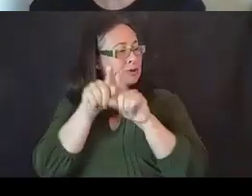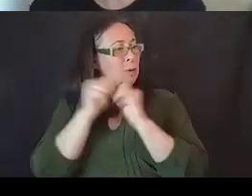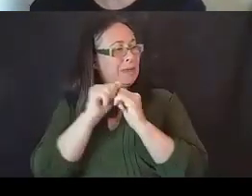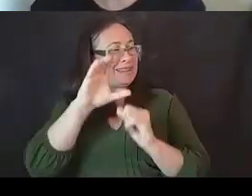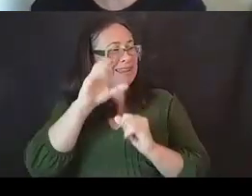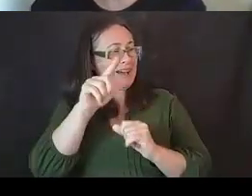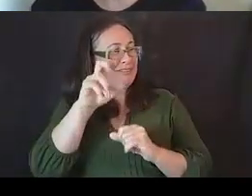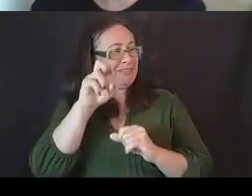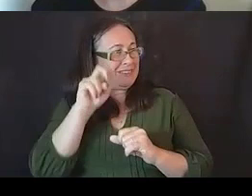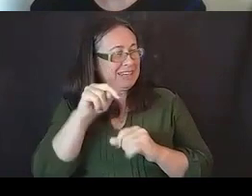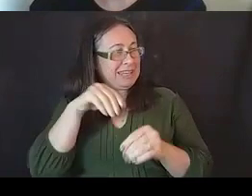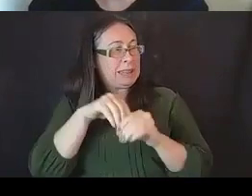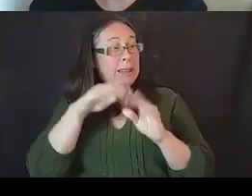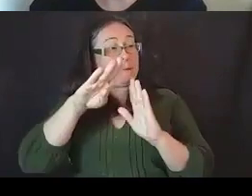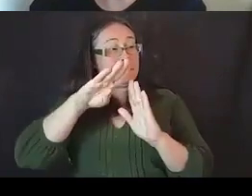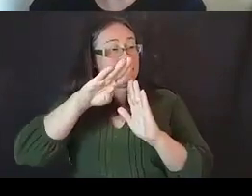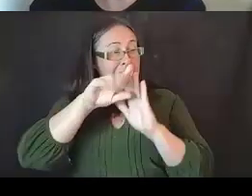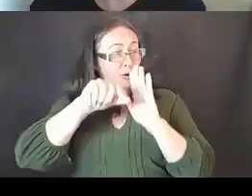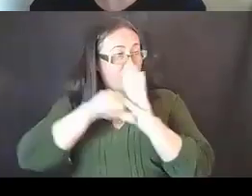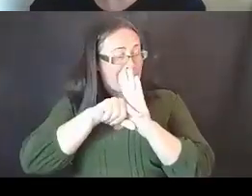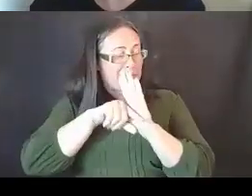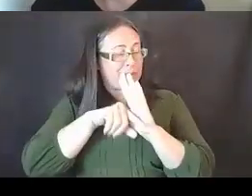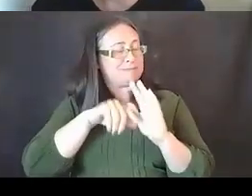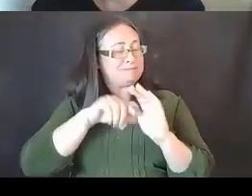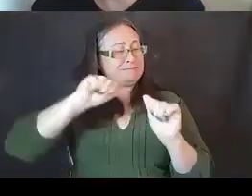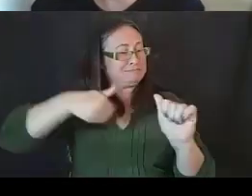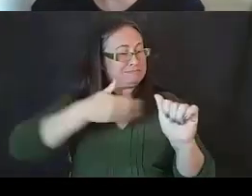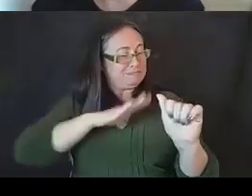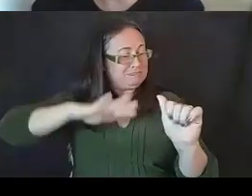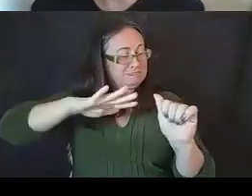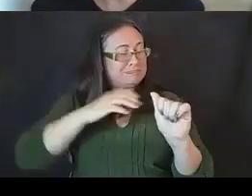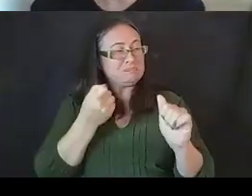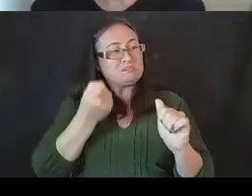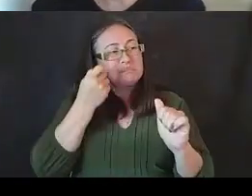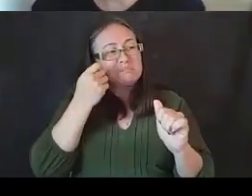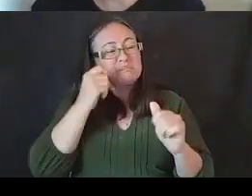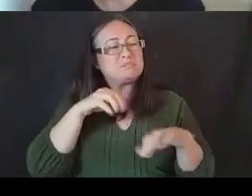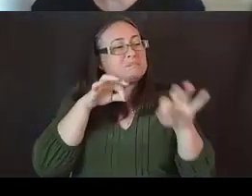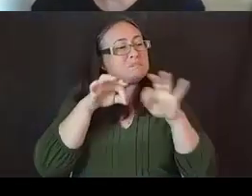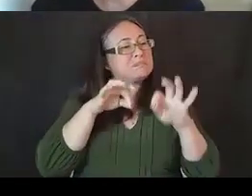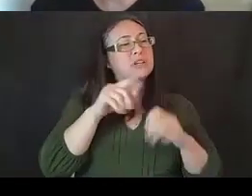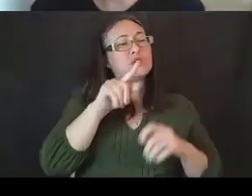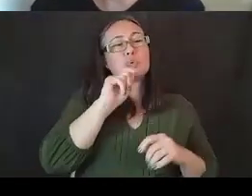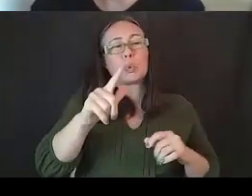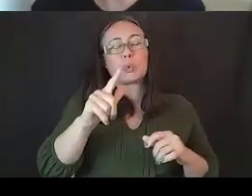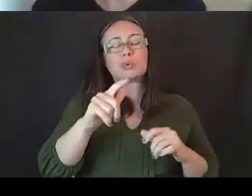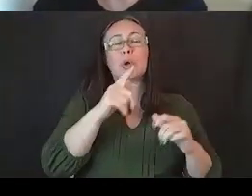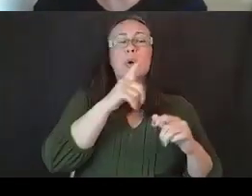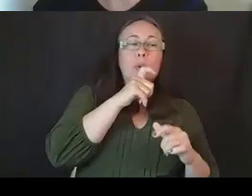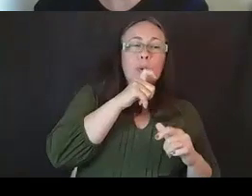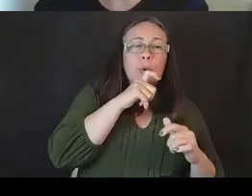to help you become aware of some tools that can help you understand who and NIH funds, and use this information